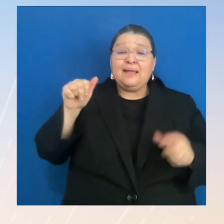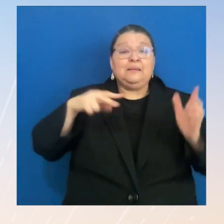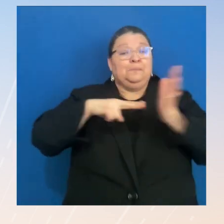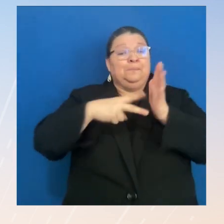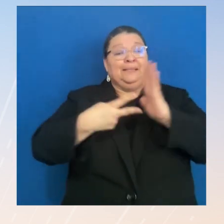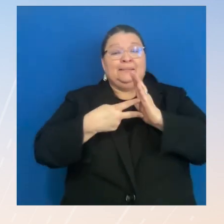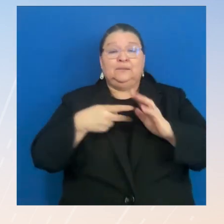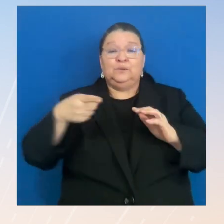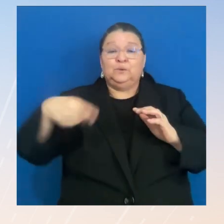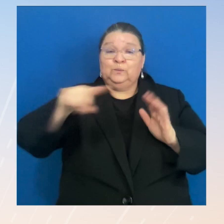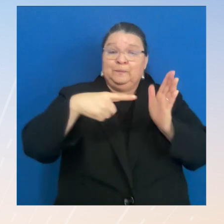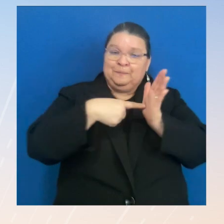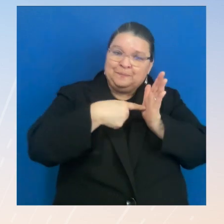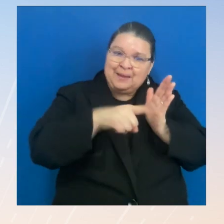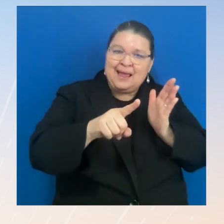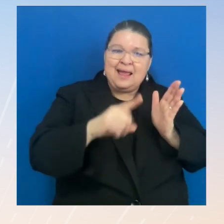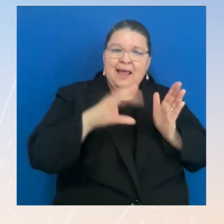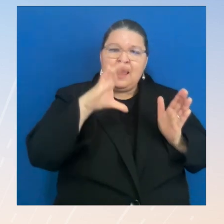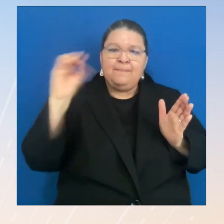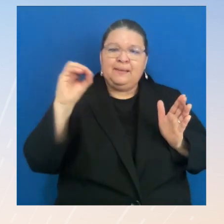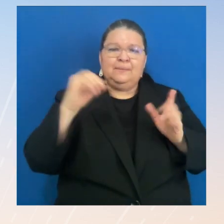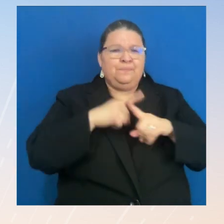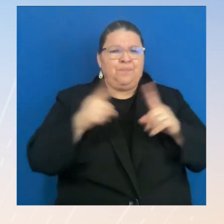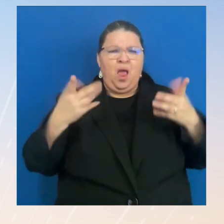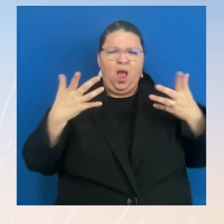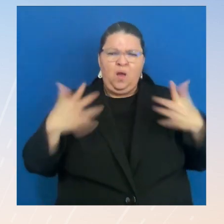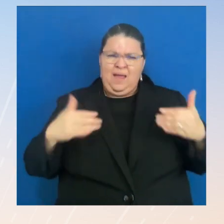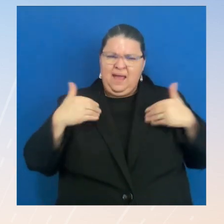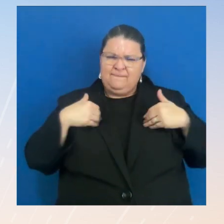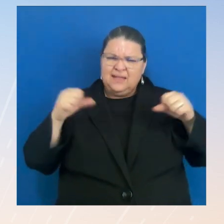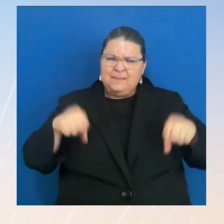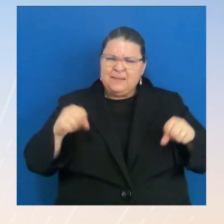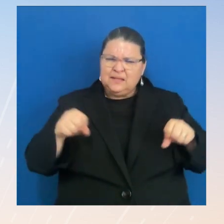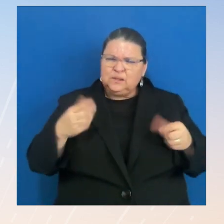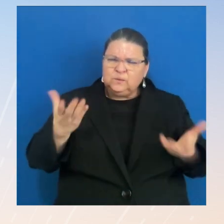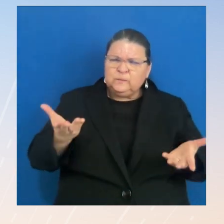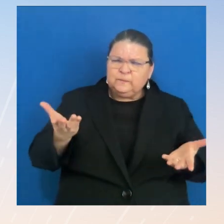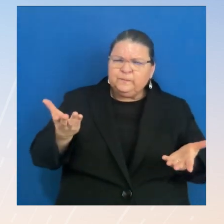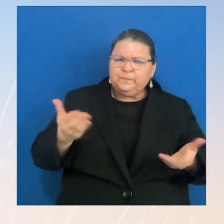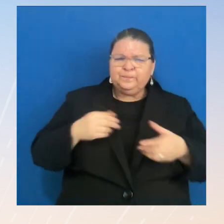and the ability to do. We know there are 9,000 unused and approved oil leases right now